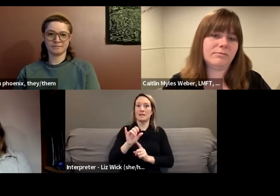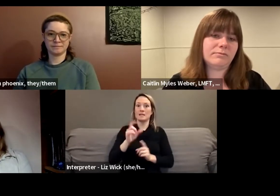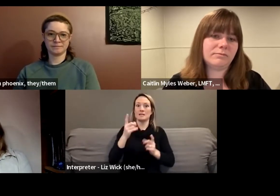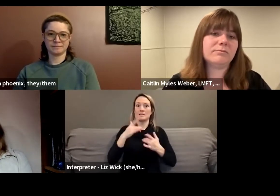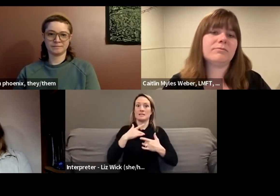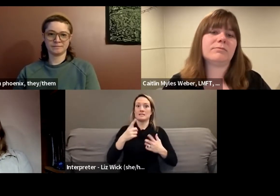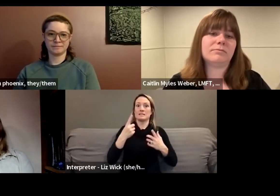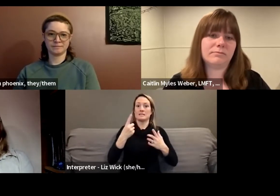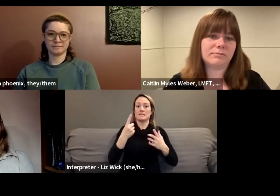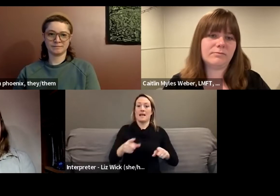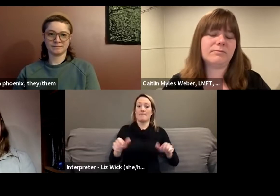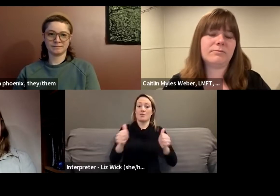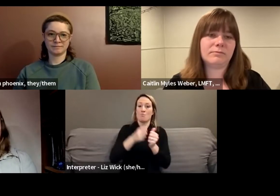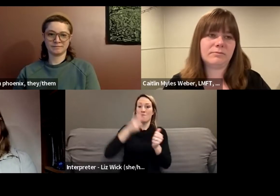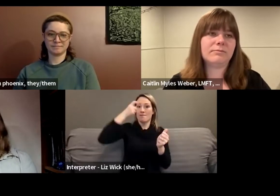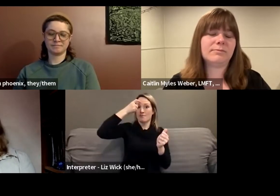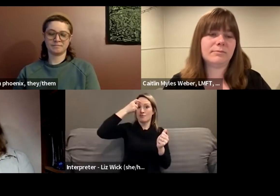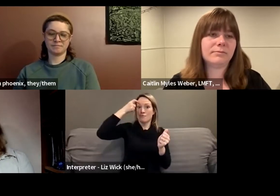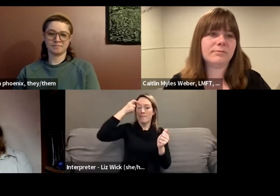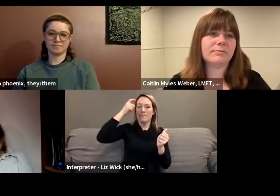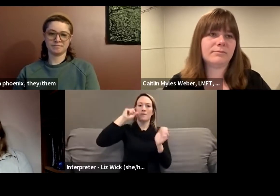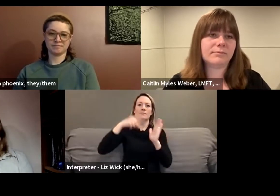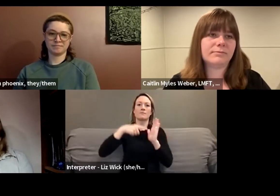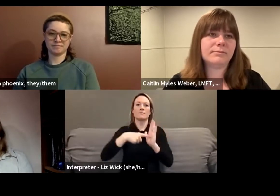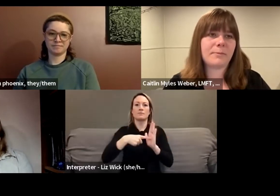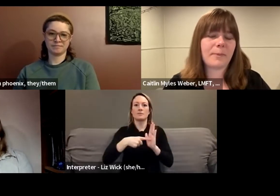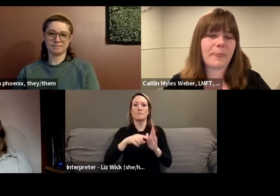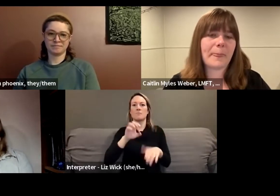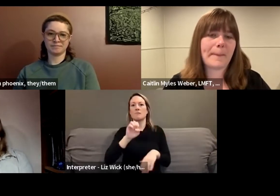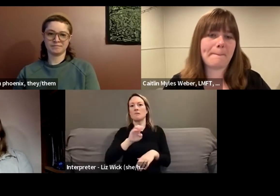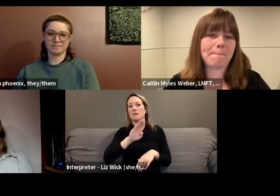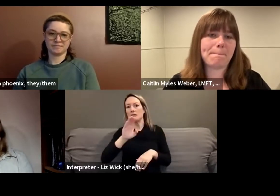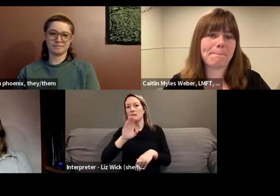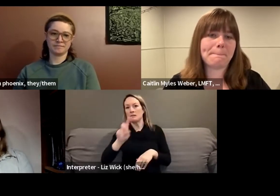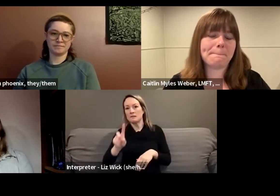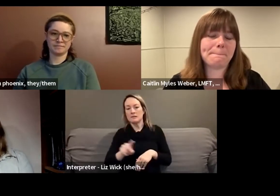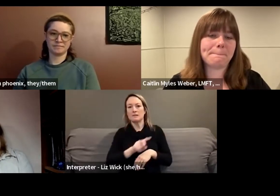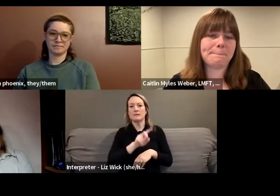things like BPD, dissociative disorders,